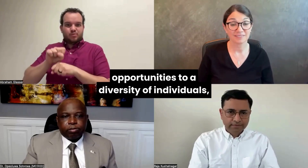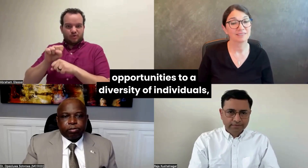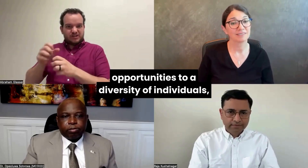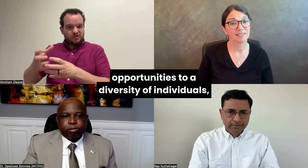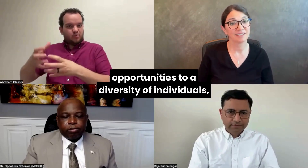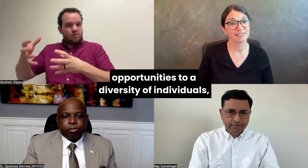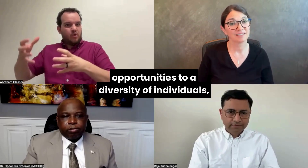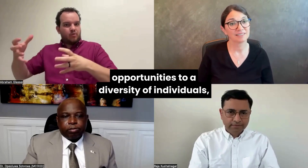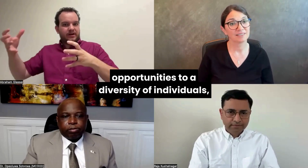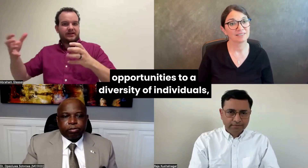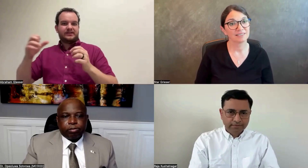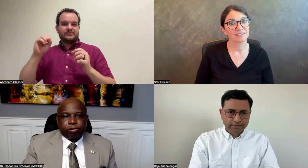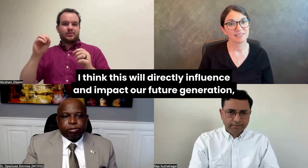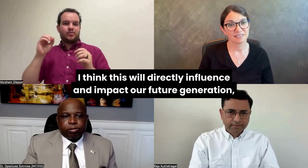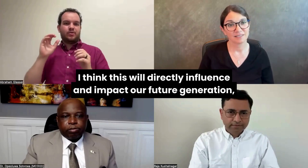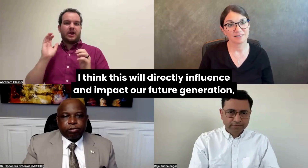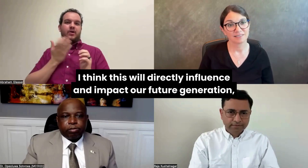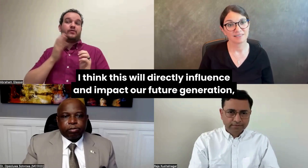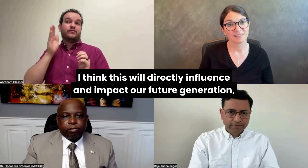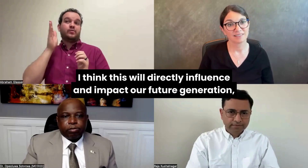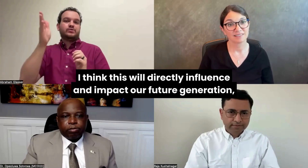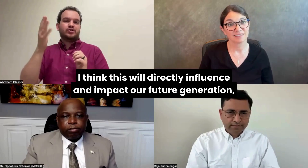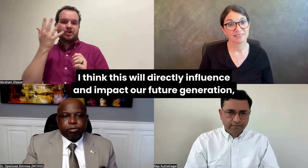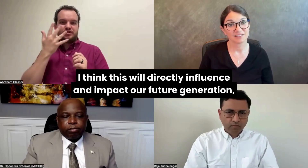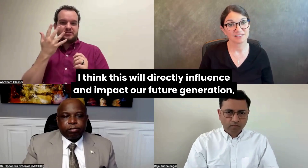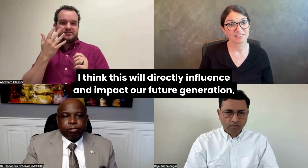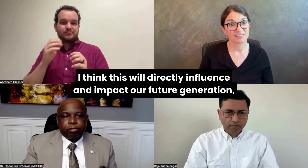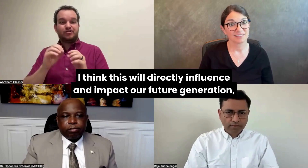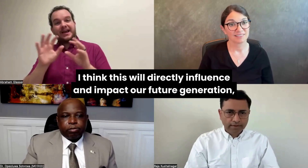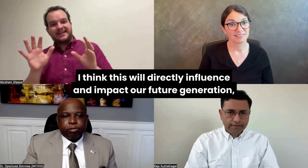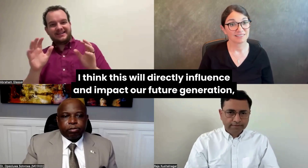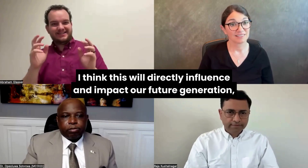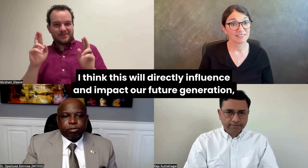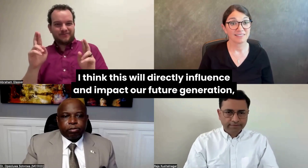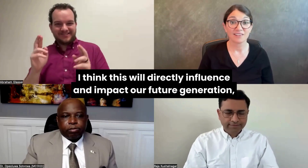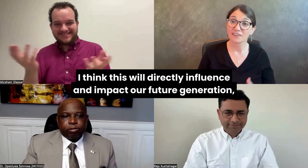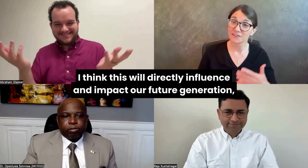I think this will directly influence and impact our future generation, which is exciting.